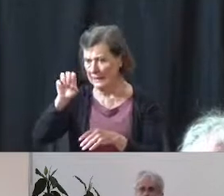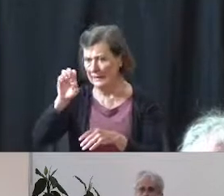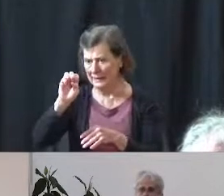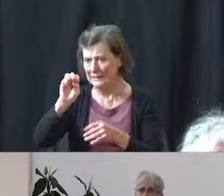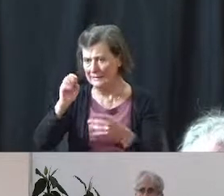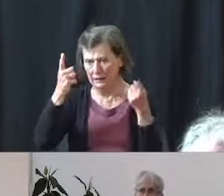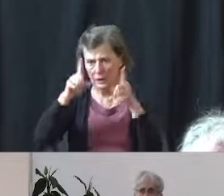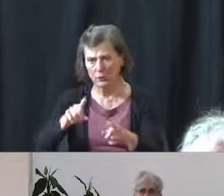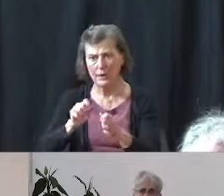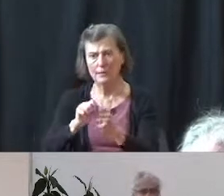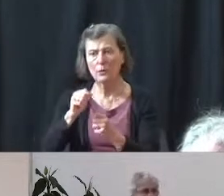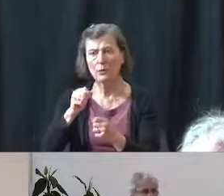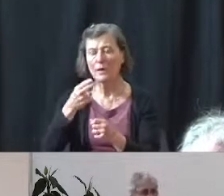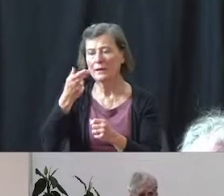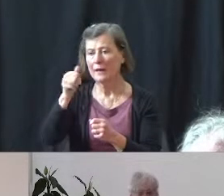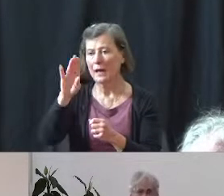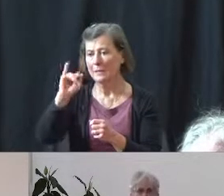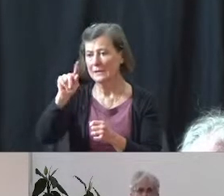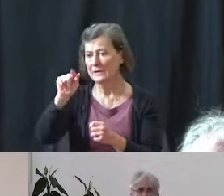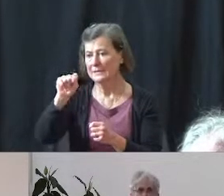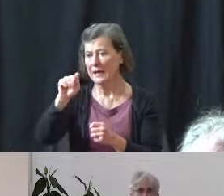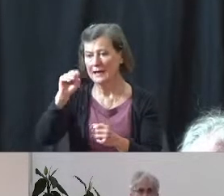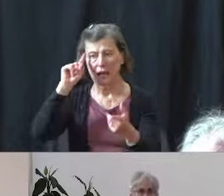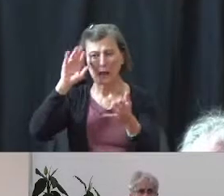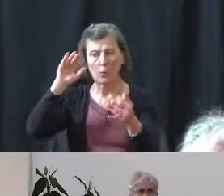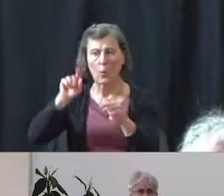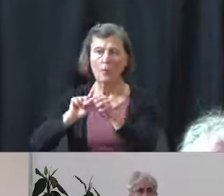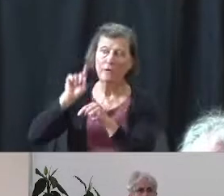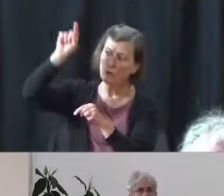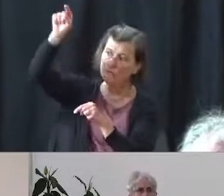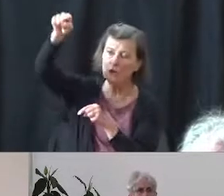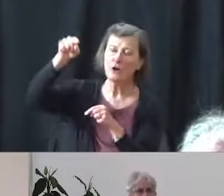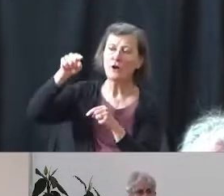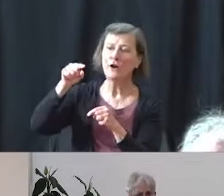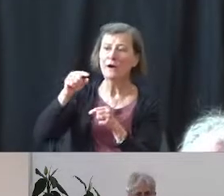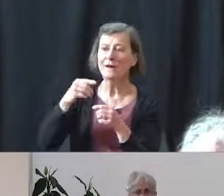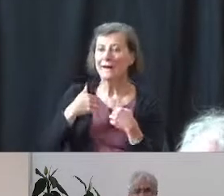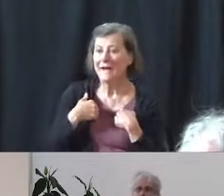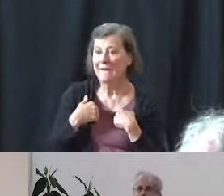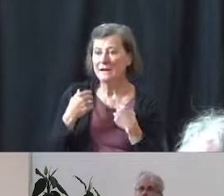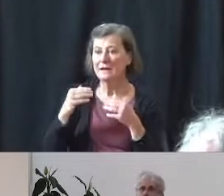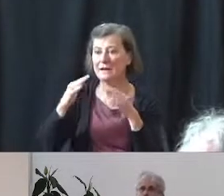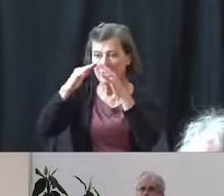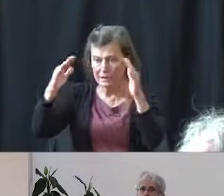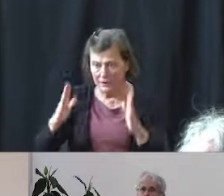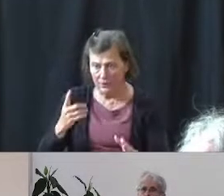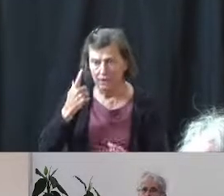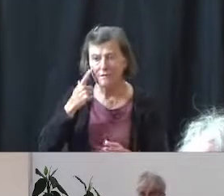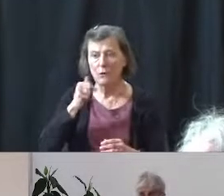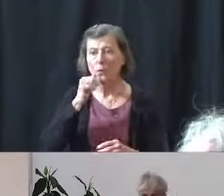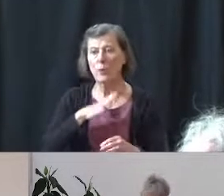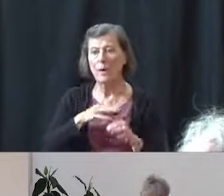We're hoping to see a little shelter for women in transition to be built over there.